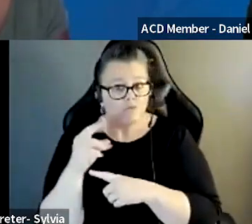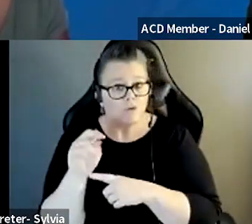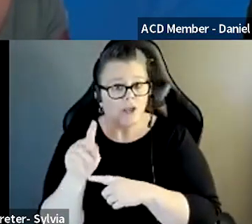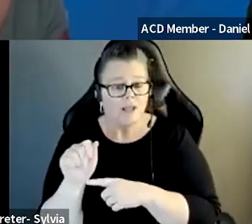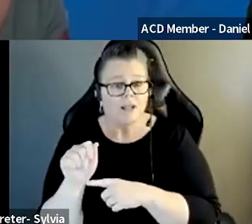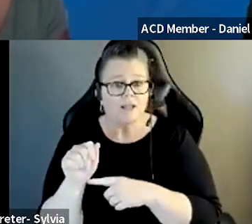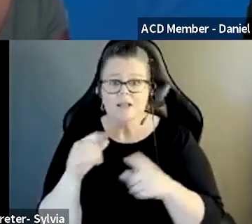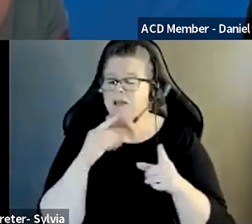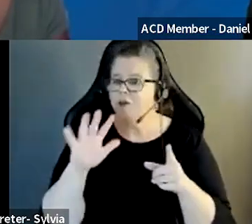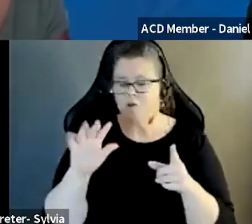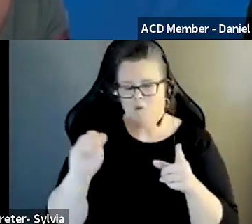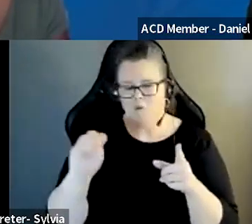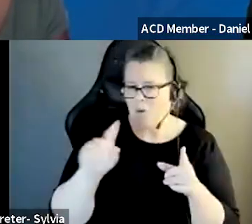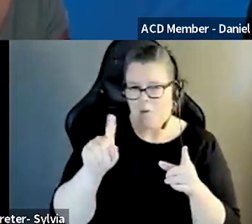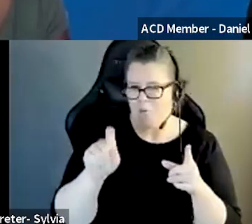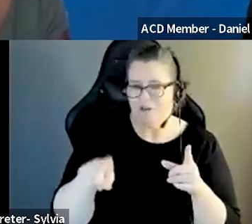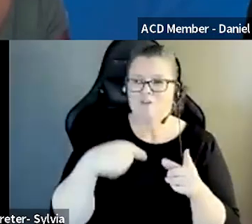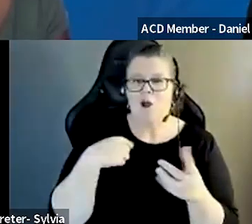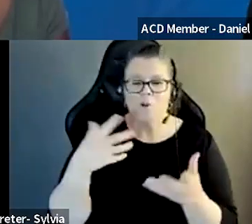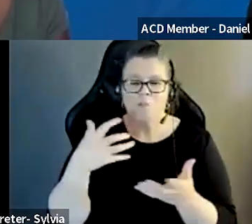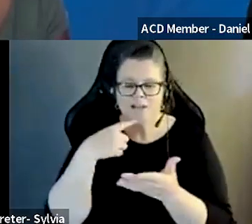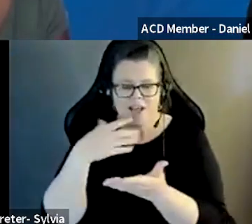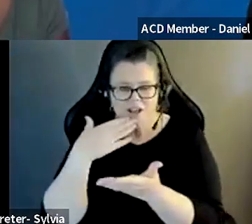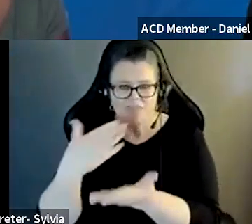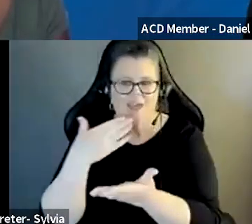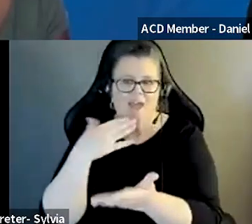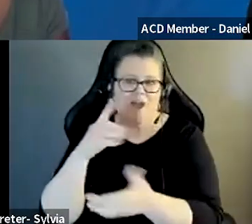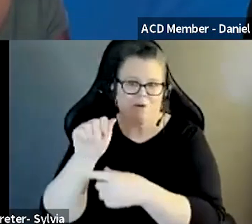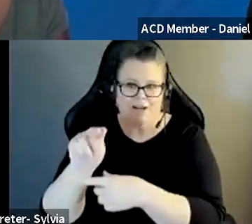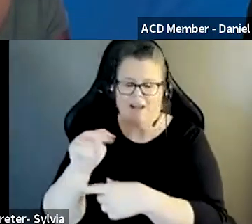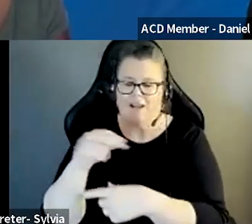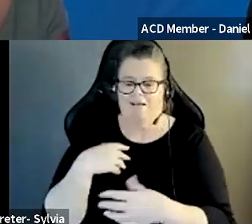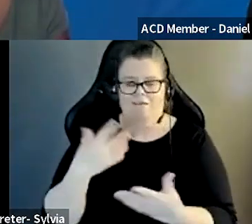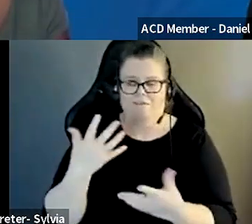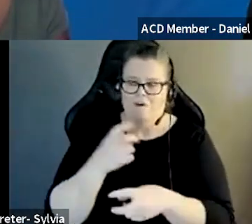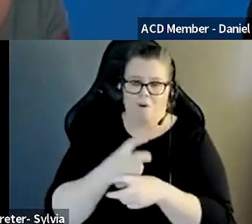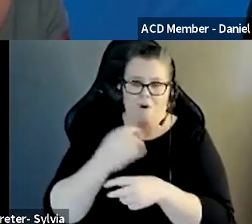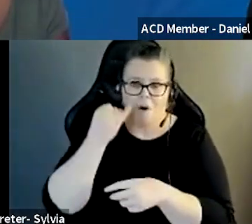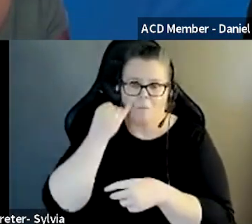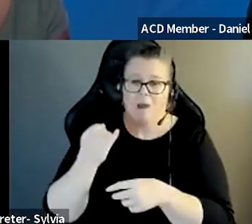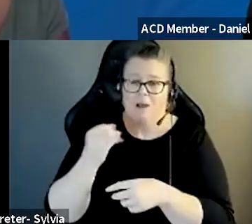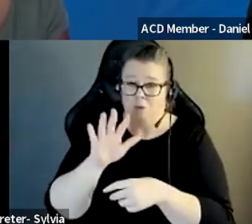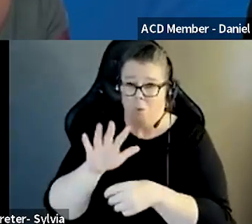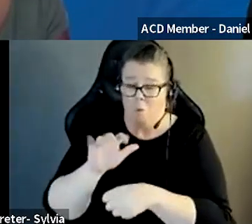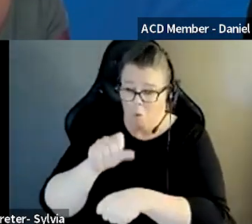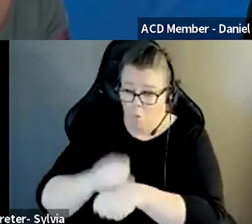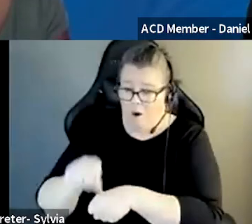I just wanted to say thank you, Dan. I can't imagine all the work that the team put together that you could -- for you to do this incredible presentation.